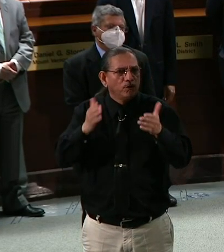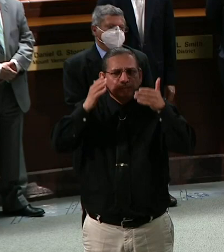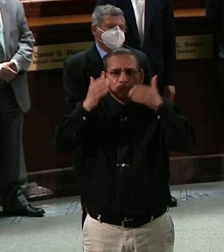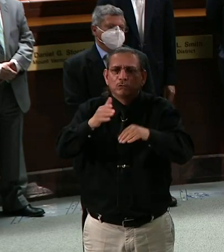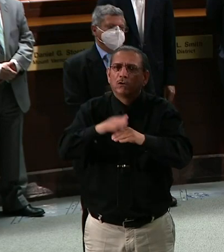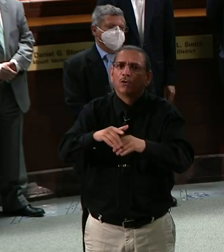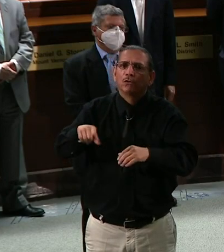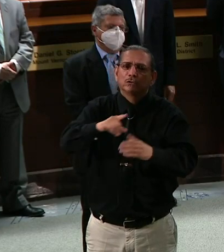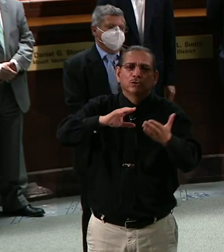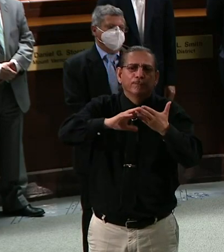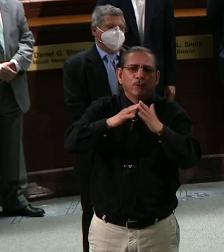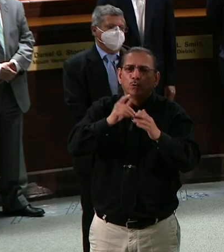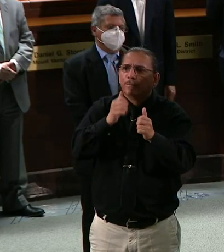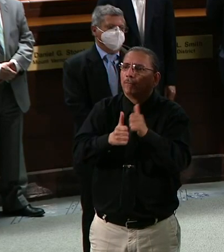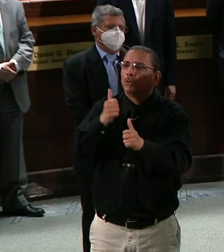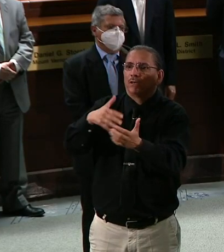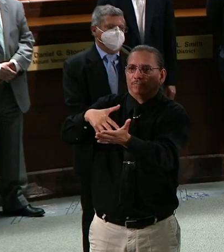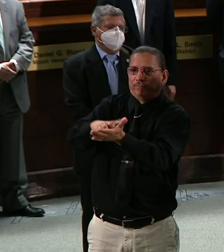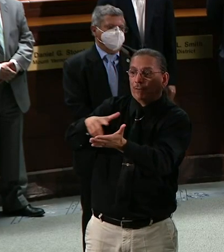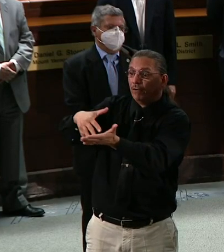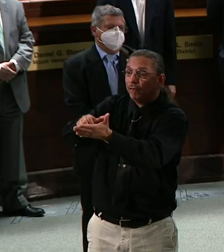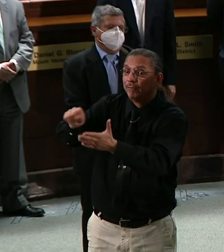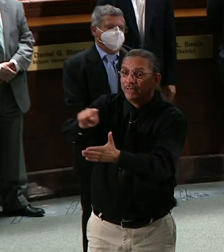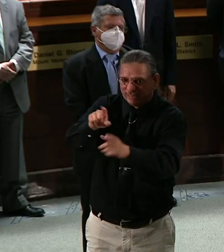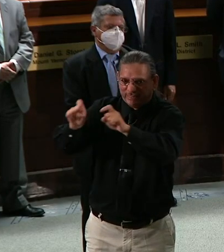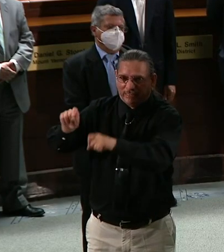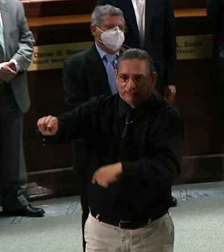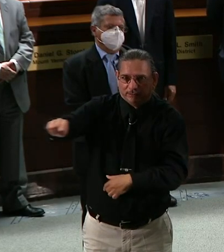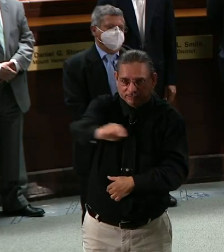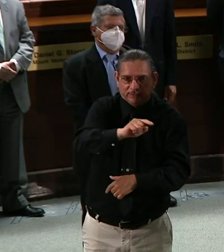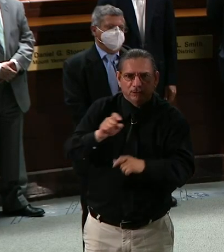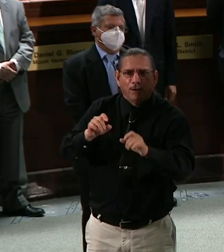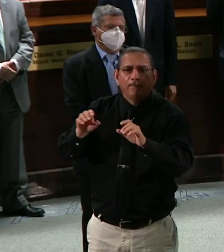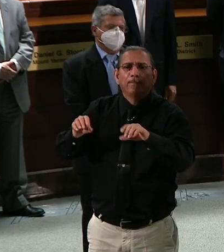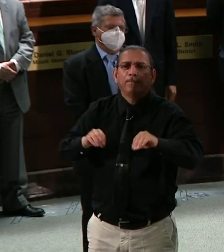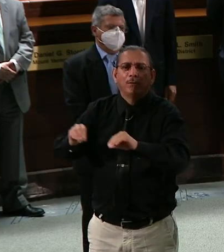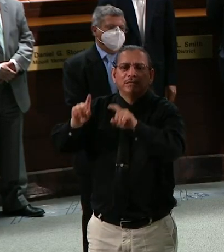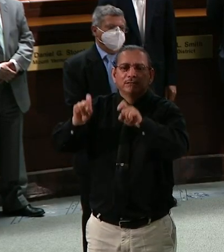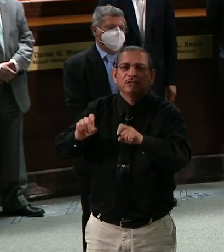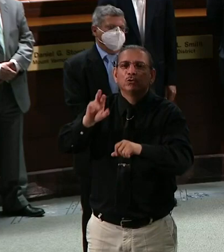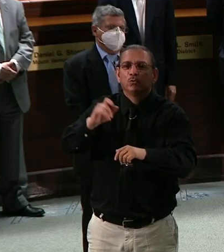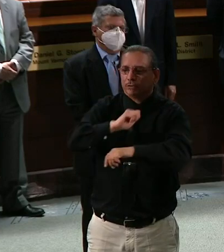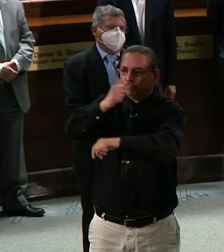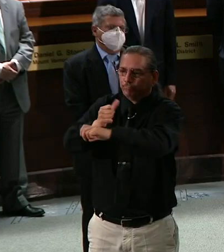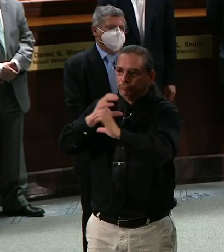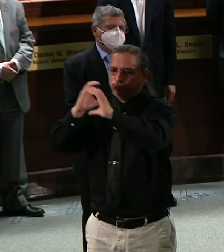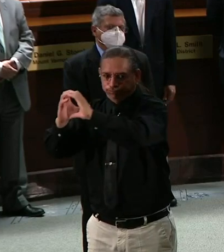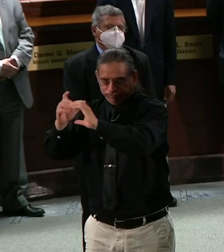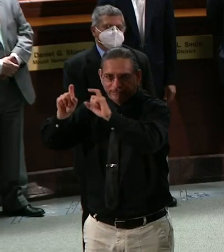THE COMMUNITIES THAT ARE MOST VULNERABLE WE HAVE A MALE